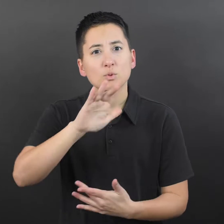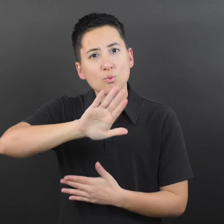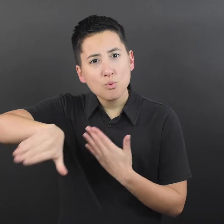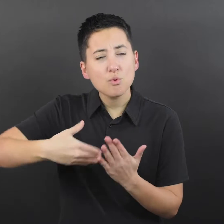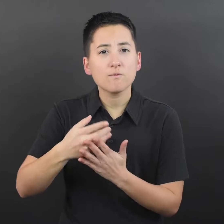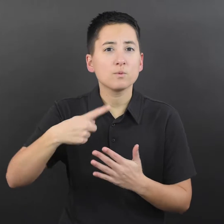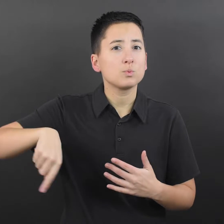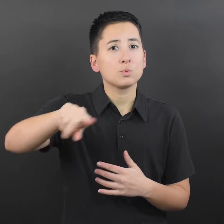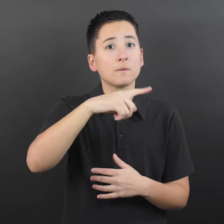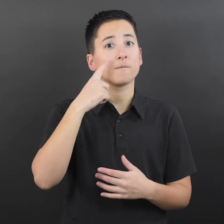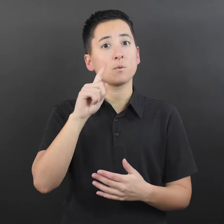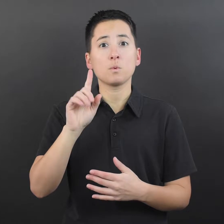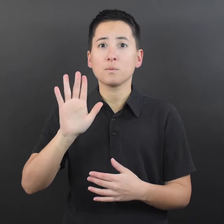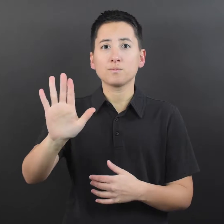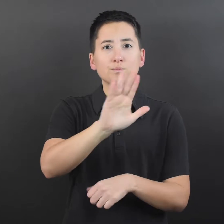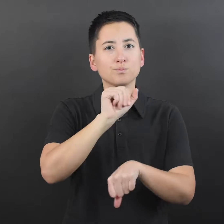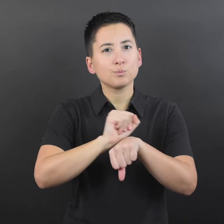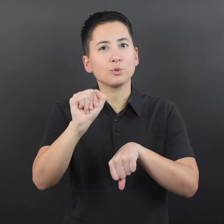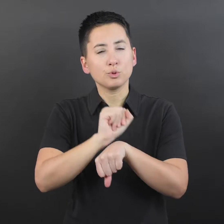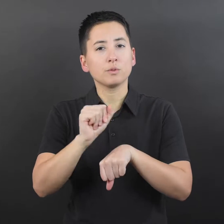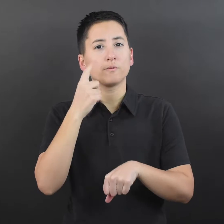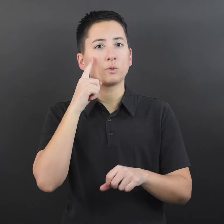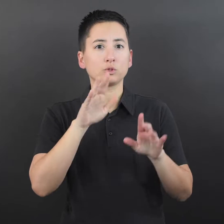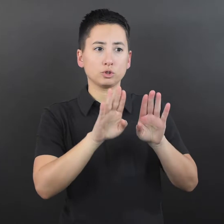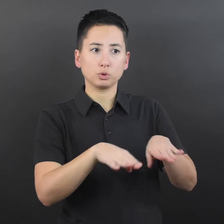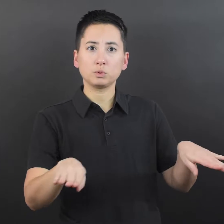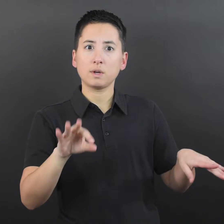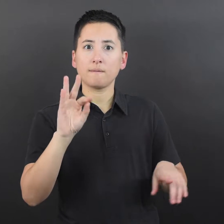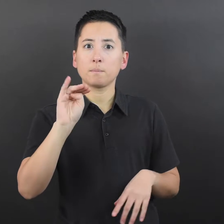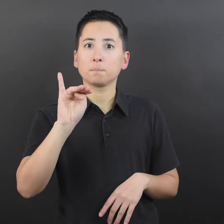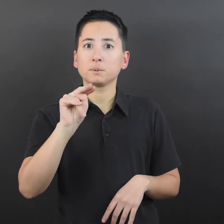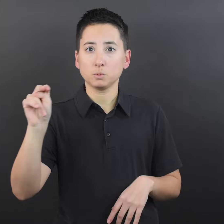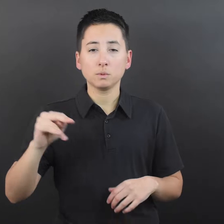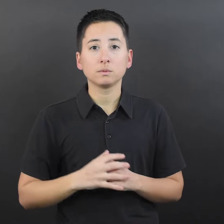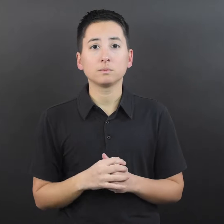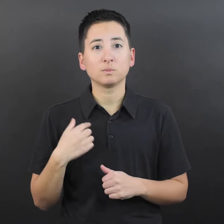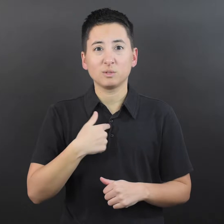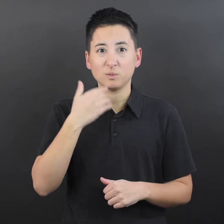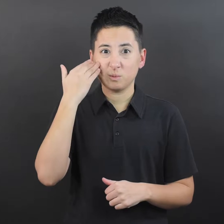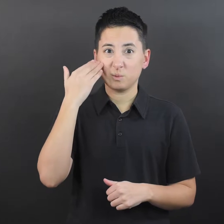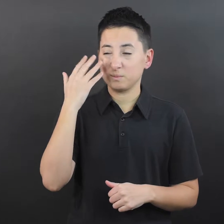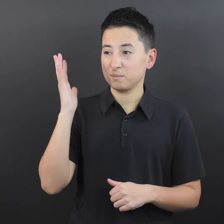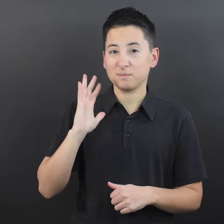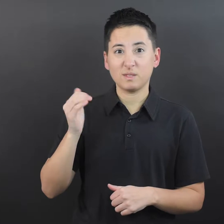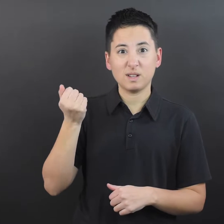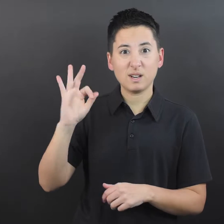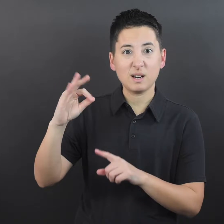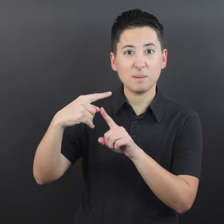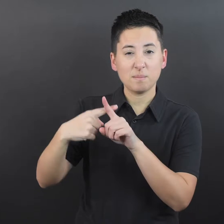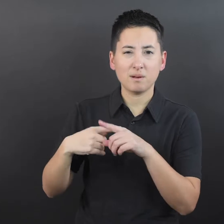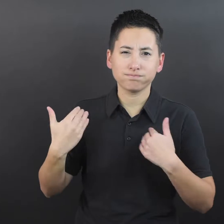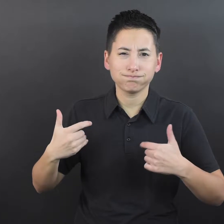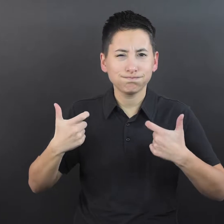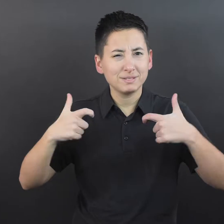Thank you for all you do for the children of Minnesota. We know that the past 19 months